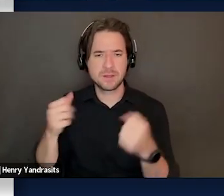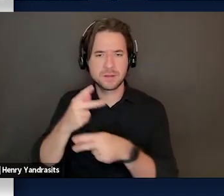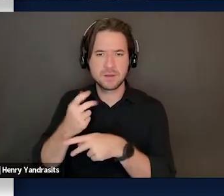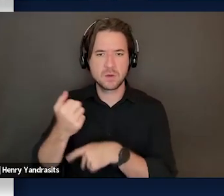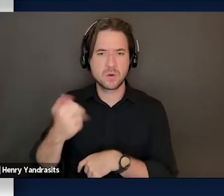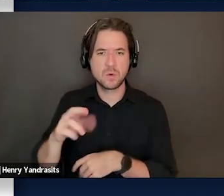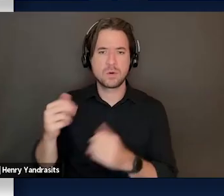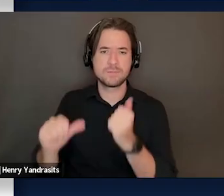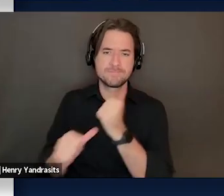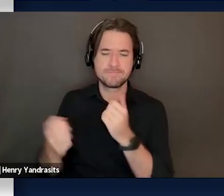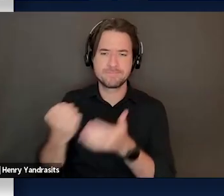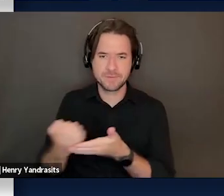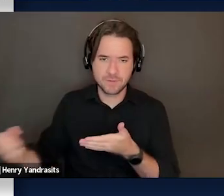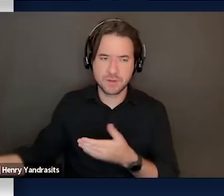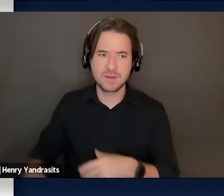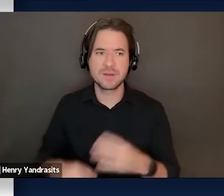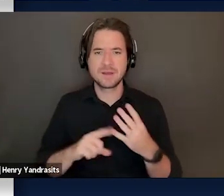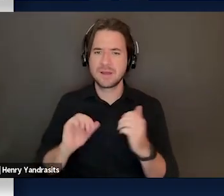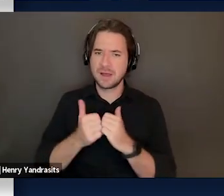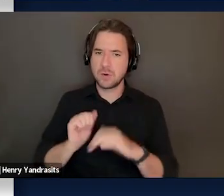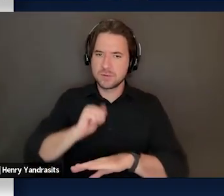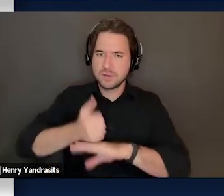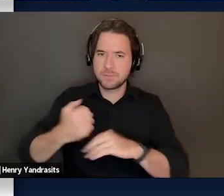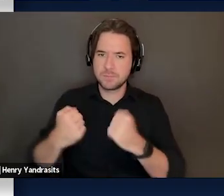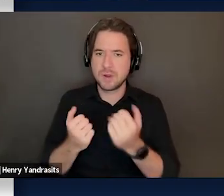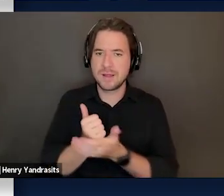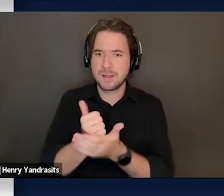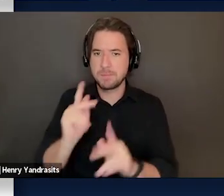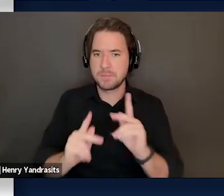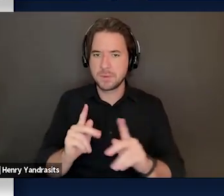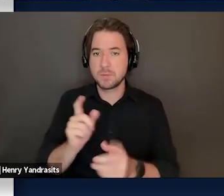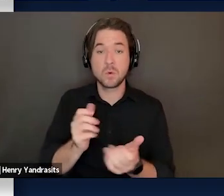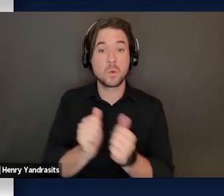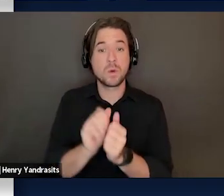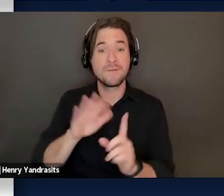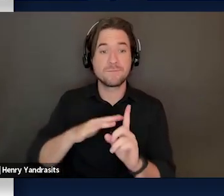How can we implement supports that will help people with their environment as it relates to change and function over time?